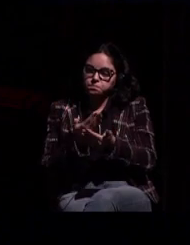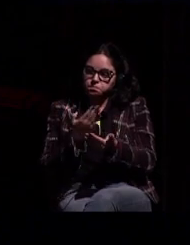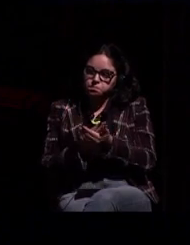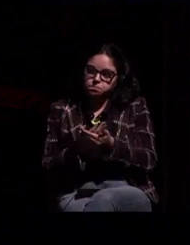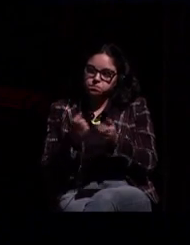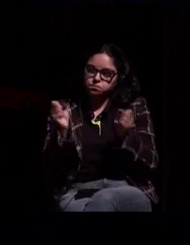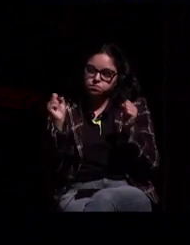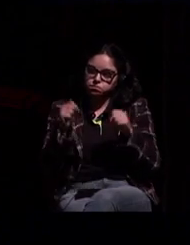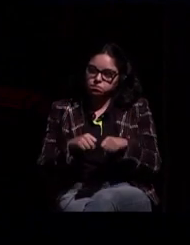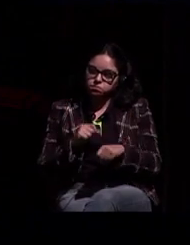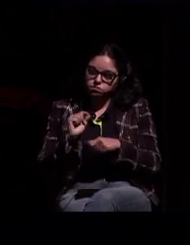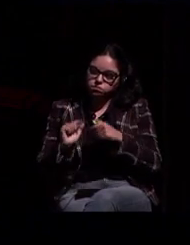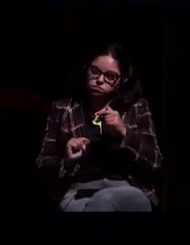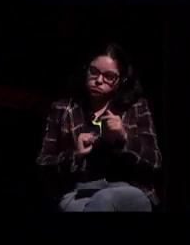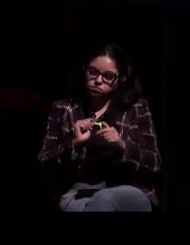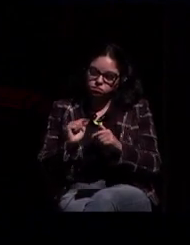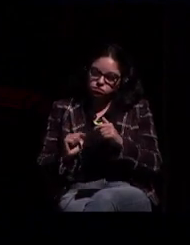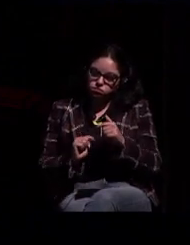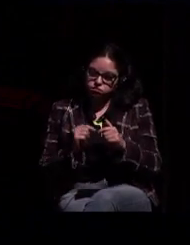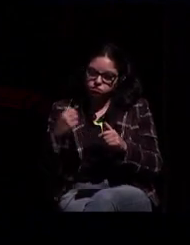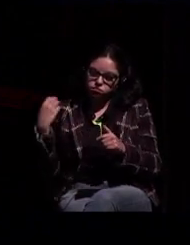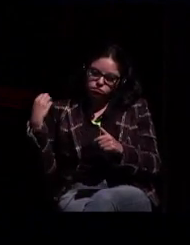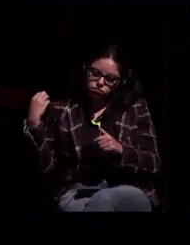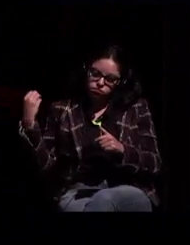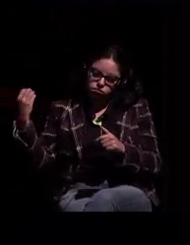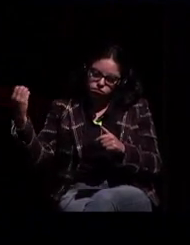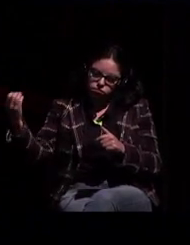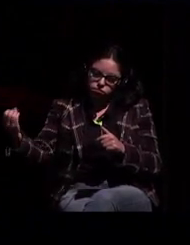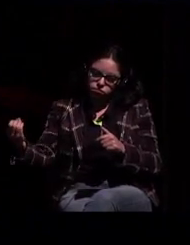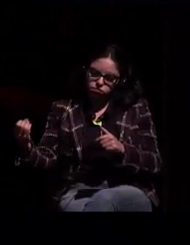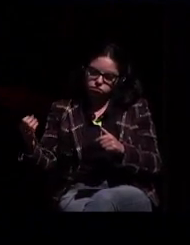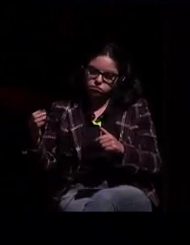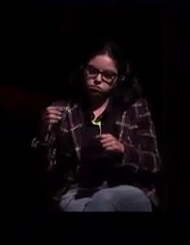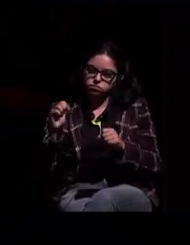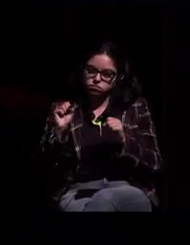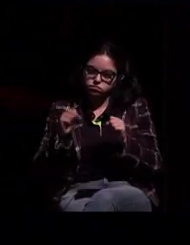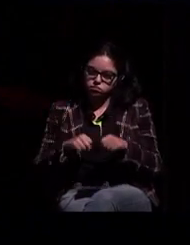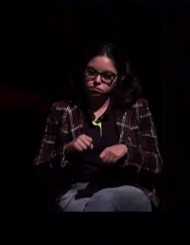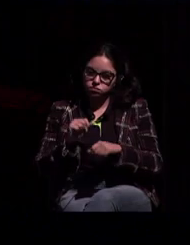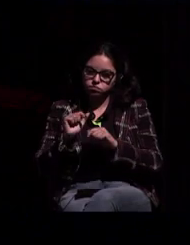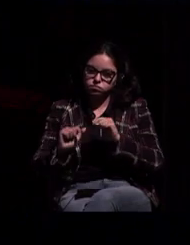people that work in hostels in between trips and for that reason they don’t take into account